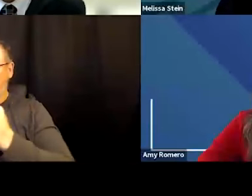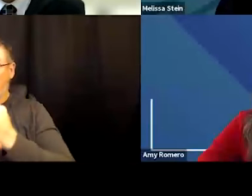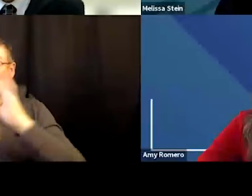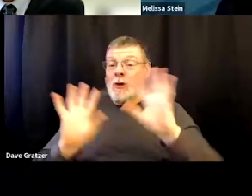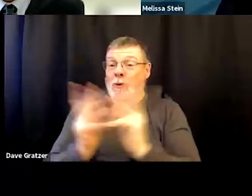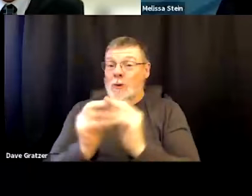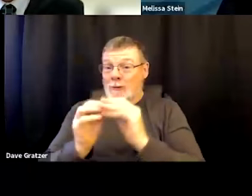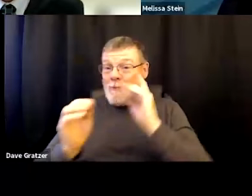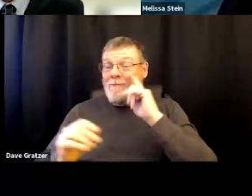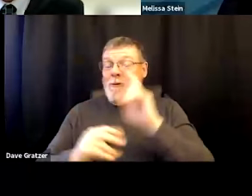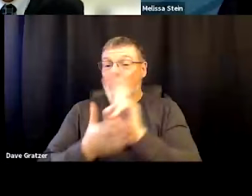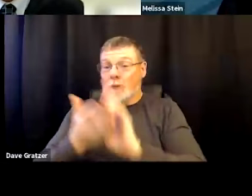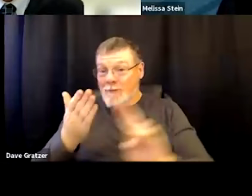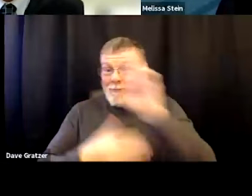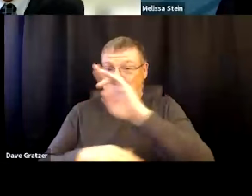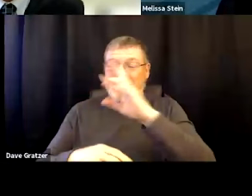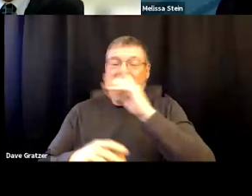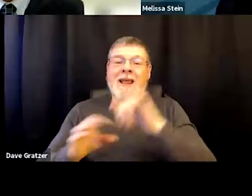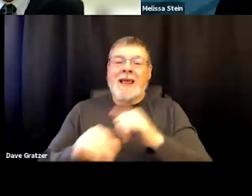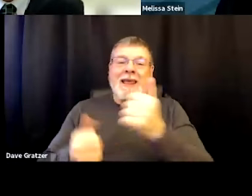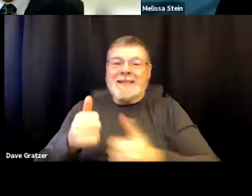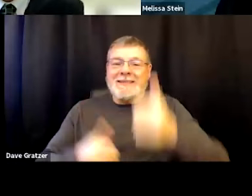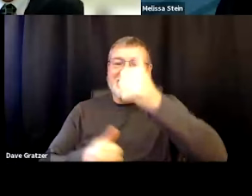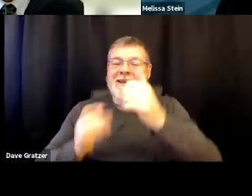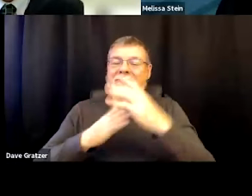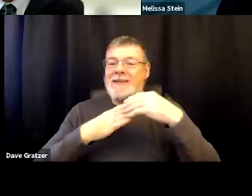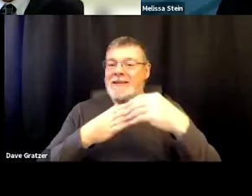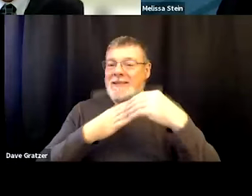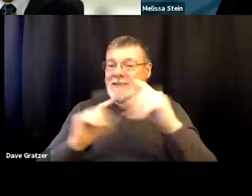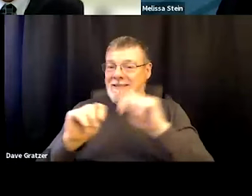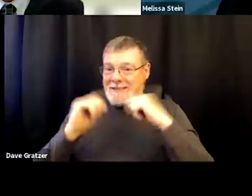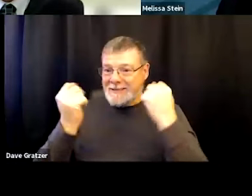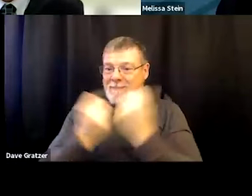for Drug Demand Reduction Executive Leadership Team and the International Consortium